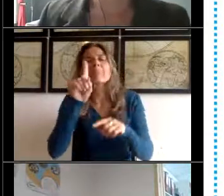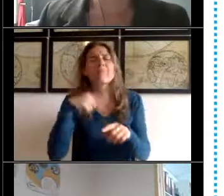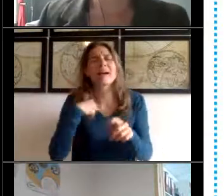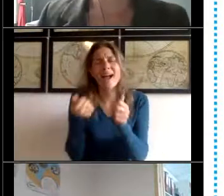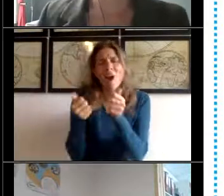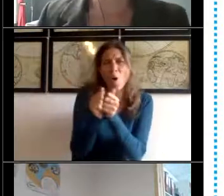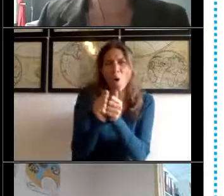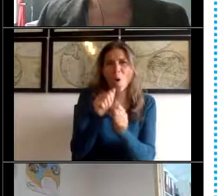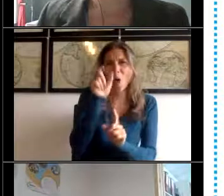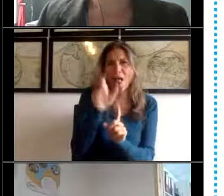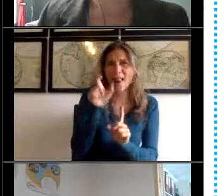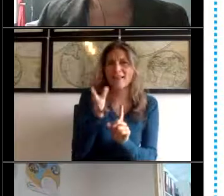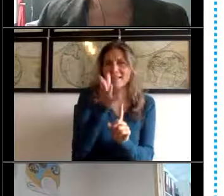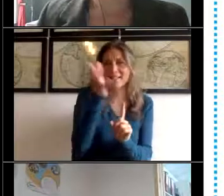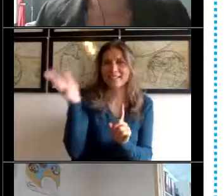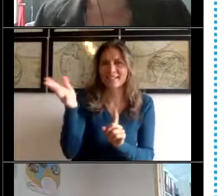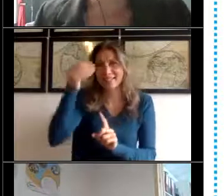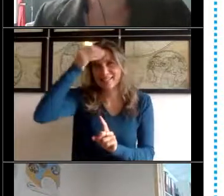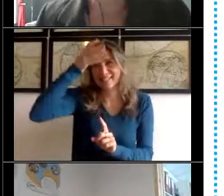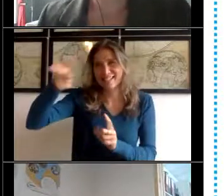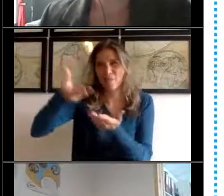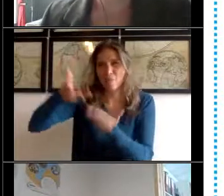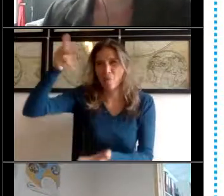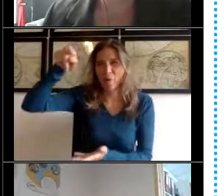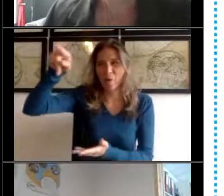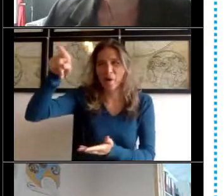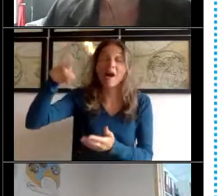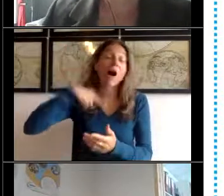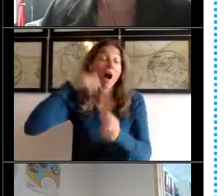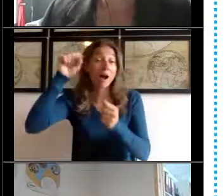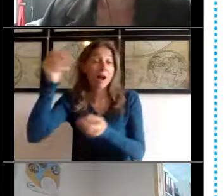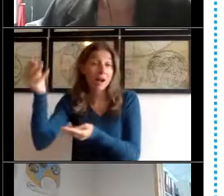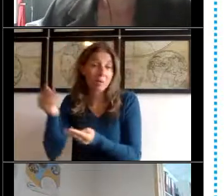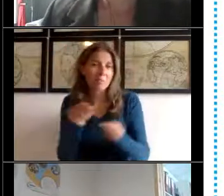I can get back with that information but for now that's all I know.